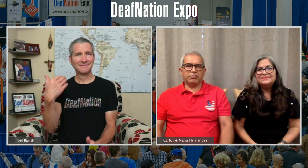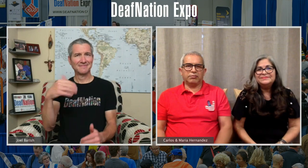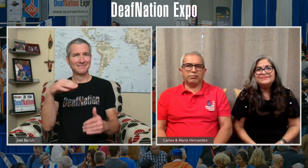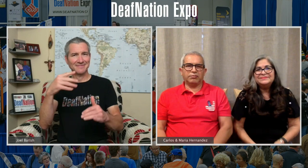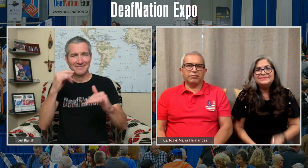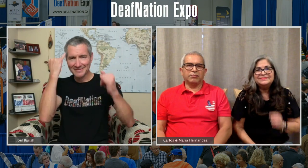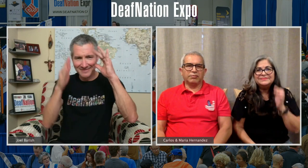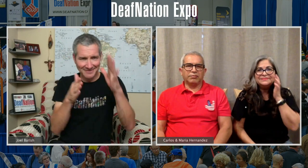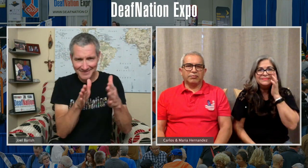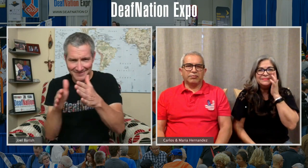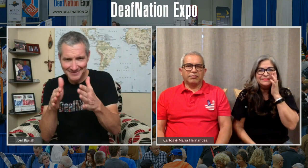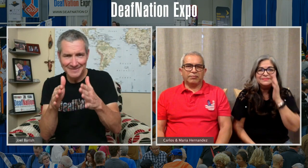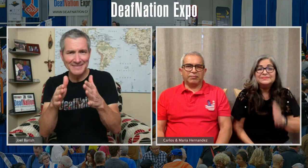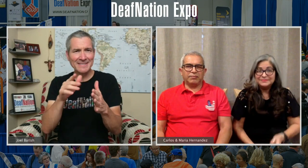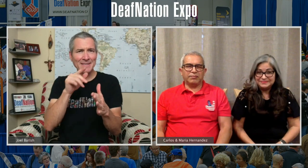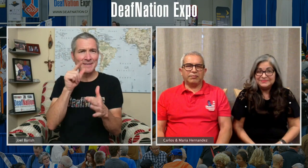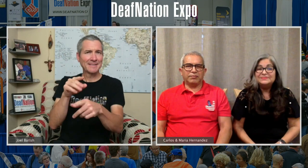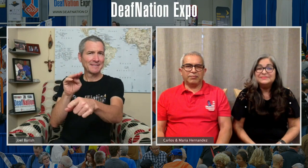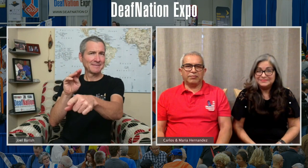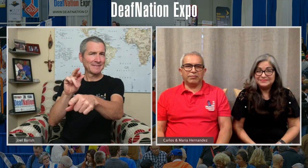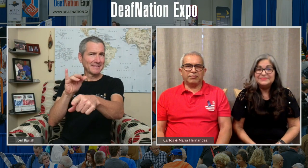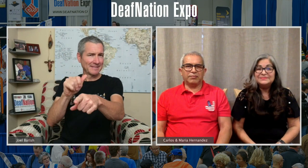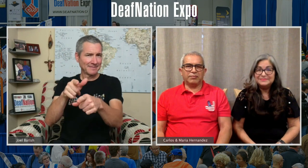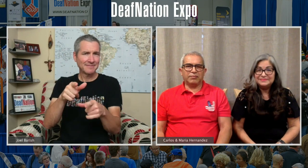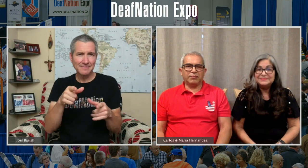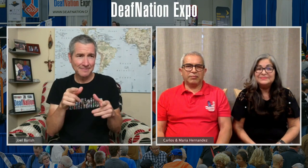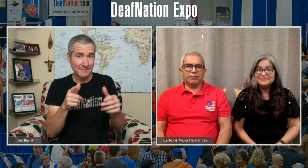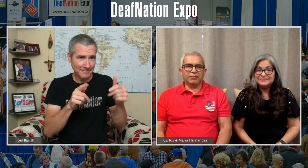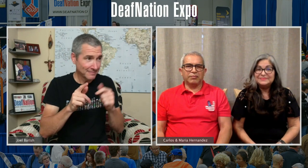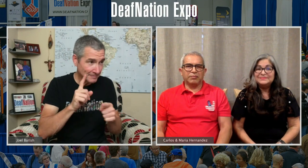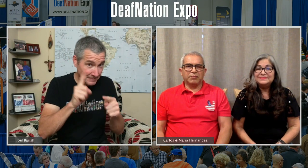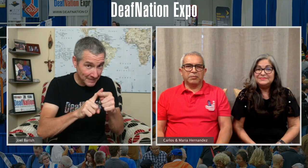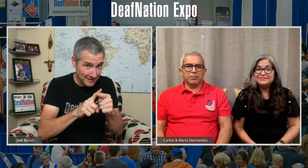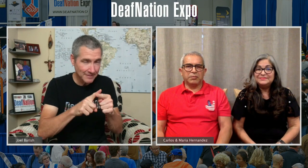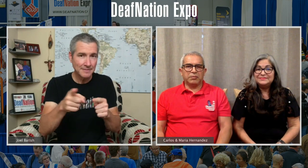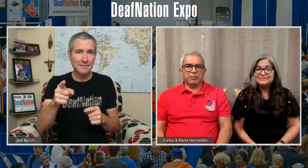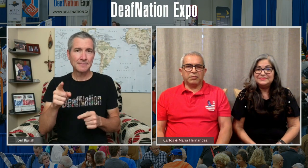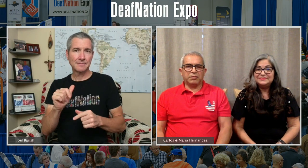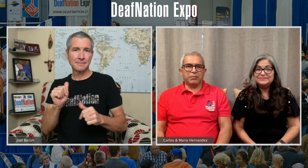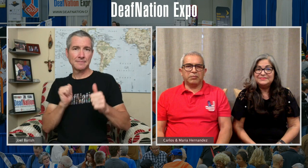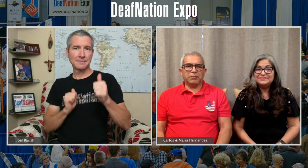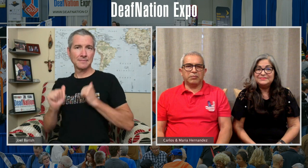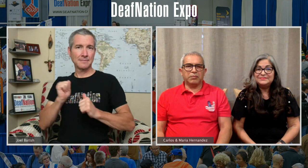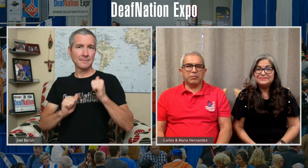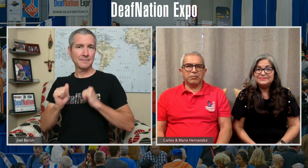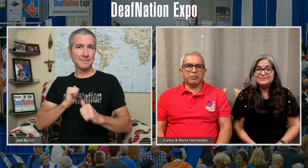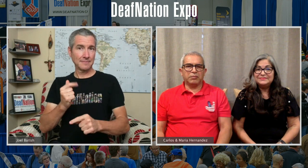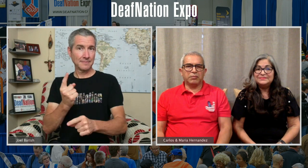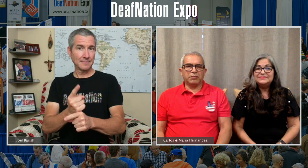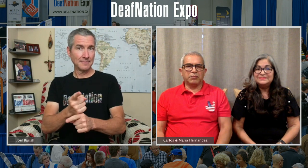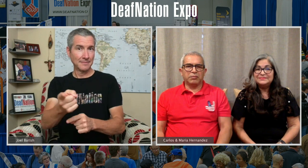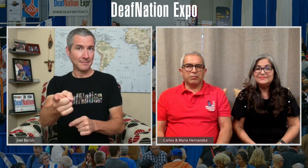Wow, thinking of ideas and navigating that. Maria, you also do acting, right?